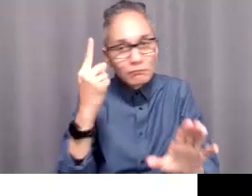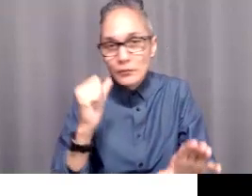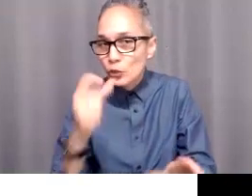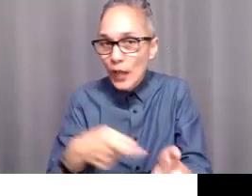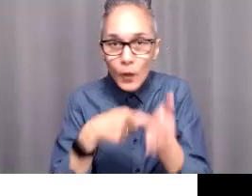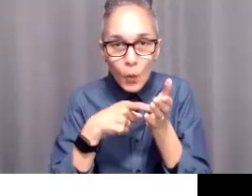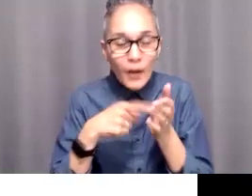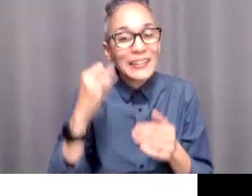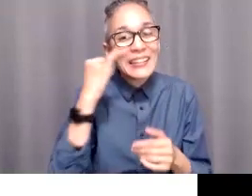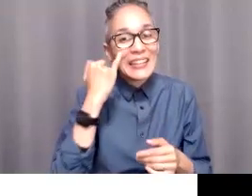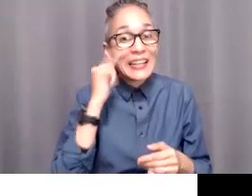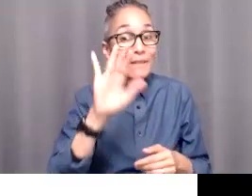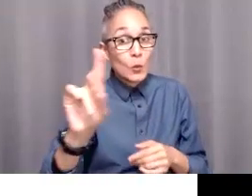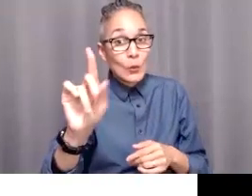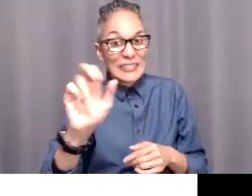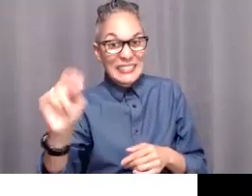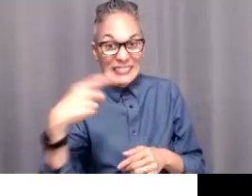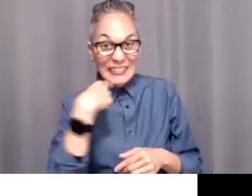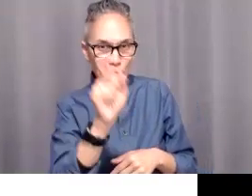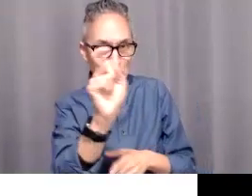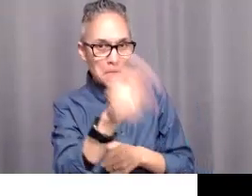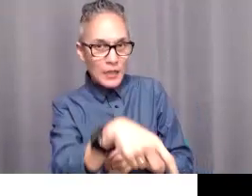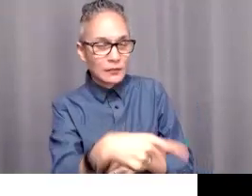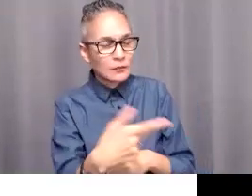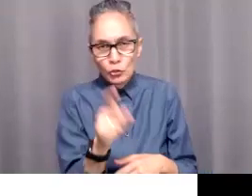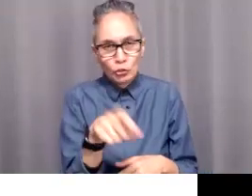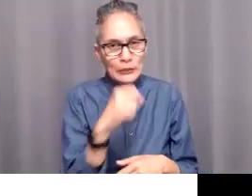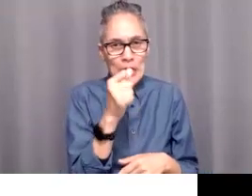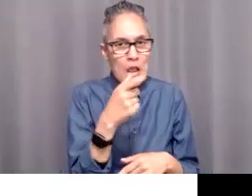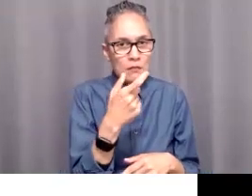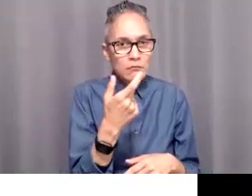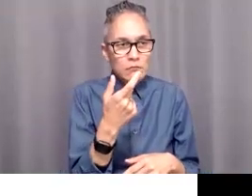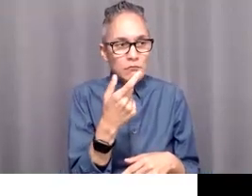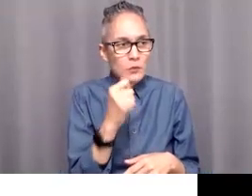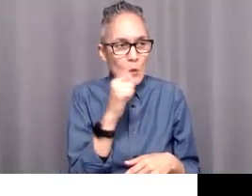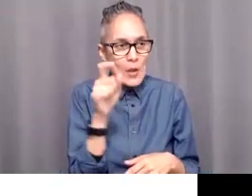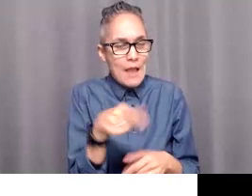If your Dean, you know, told you to do that, you should not be doing you know, You do not have to do that.